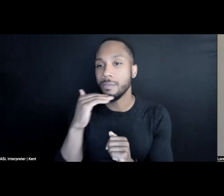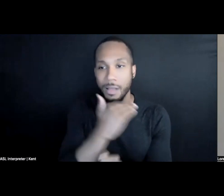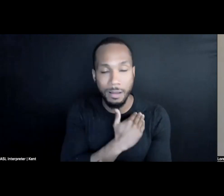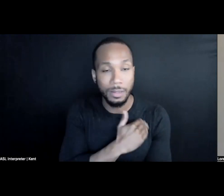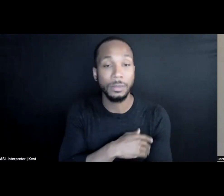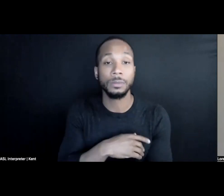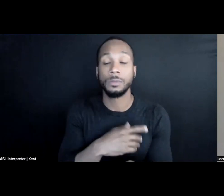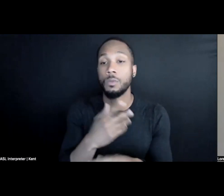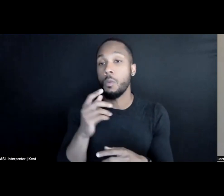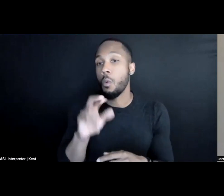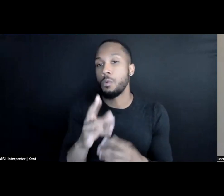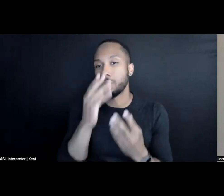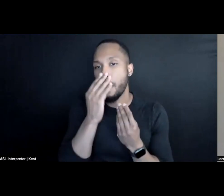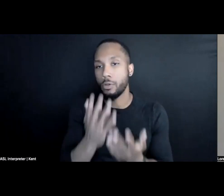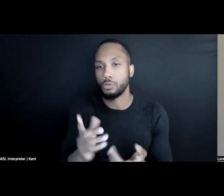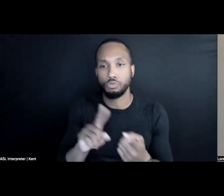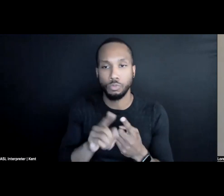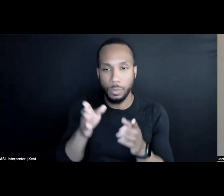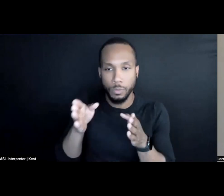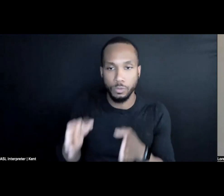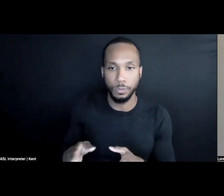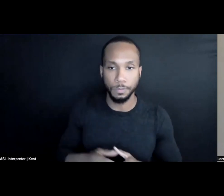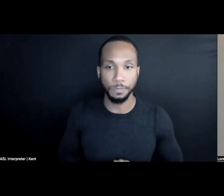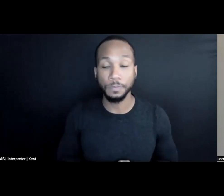when you don’t matter to them.